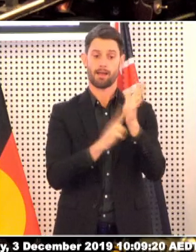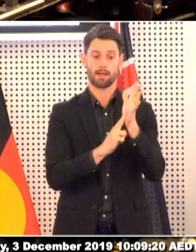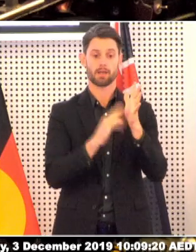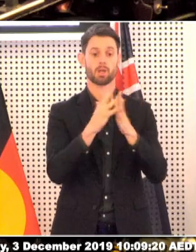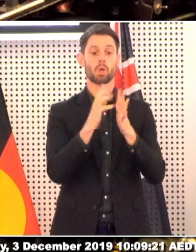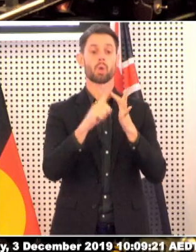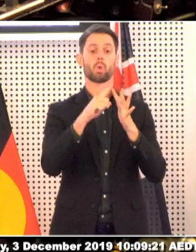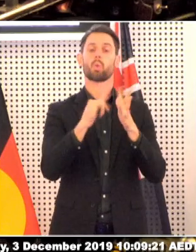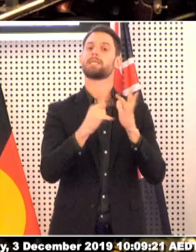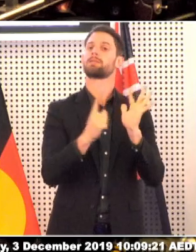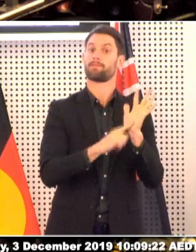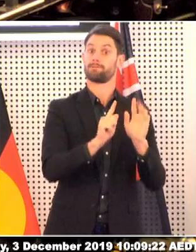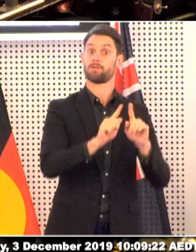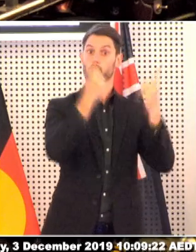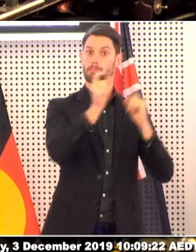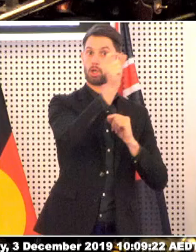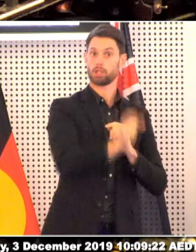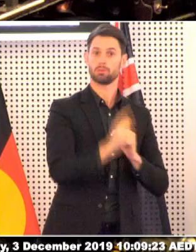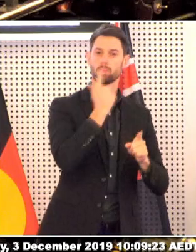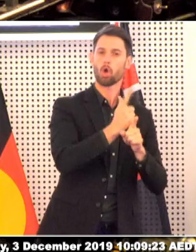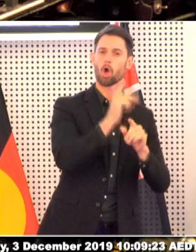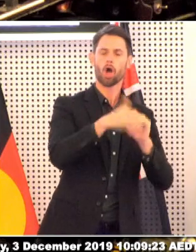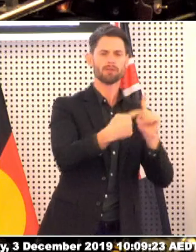issues of history and deinstitutionalisation.